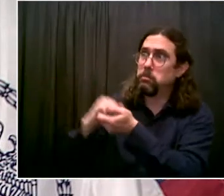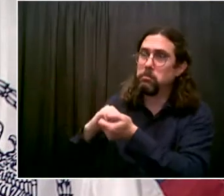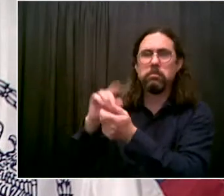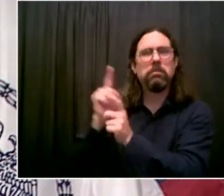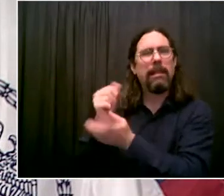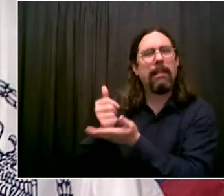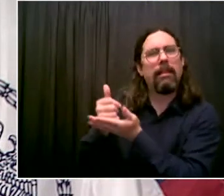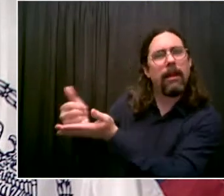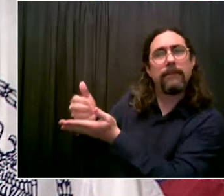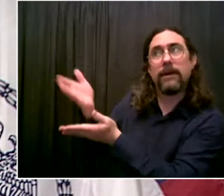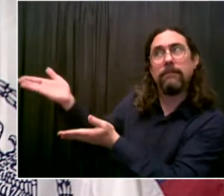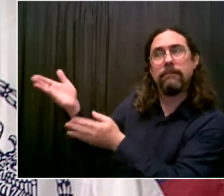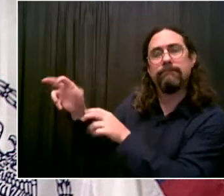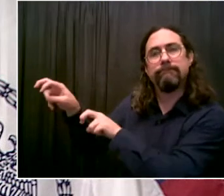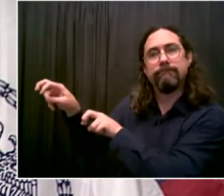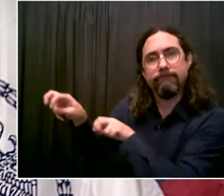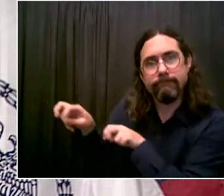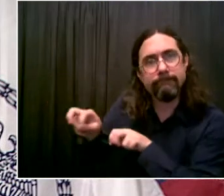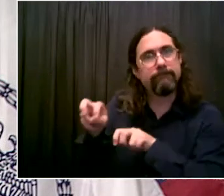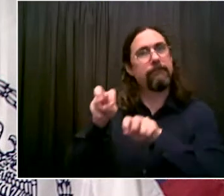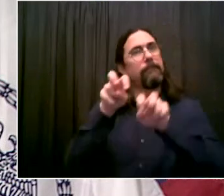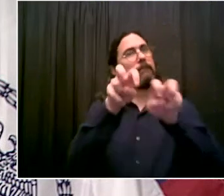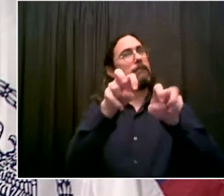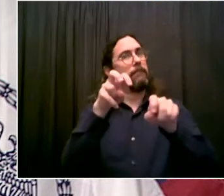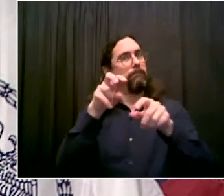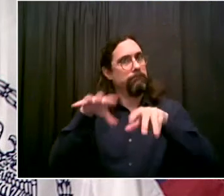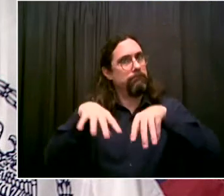TRANSIOTIN PROCESS? JEFF YOU WON'T BE